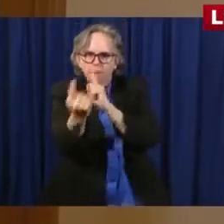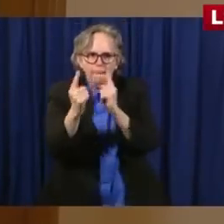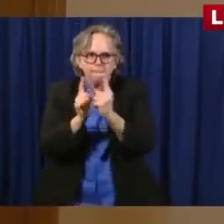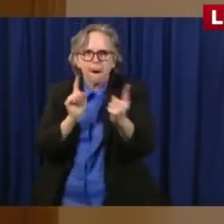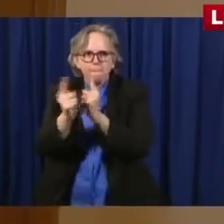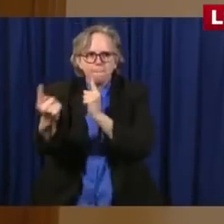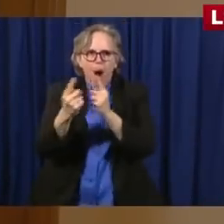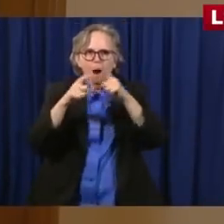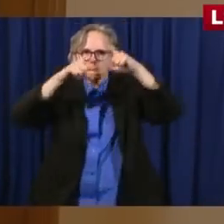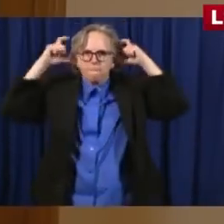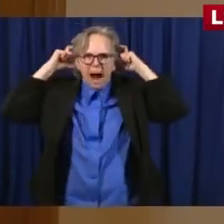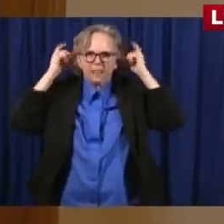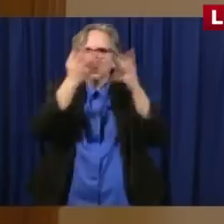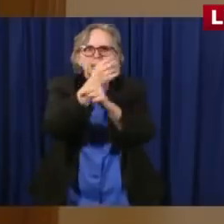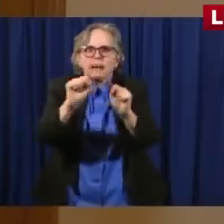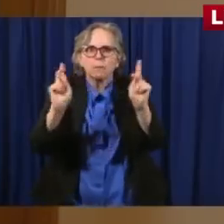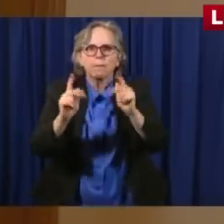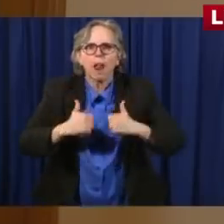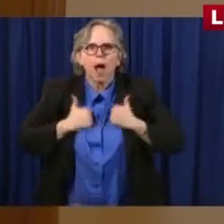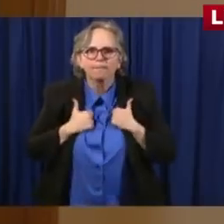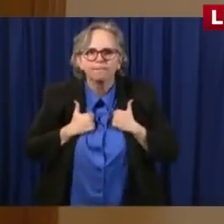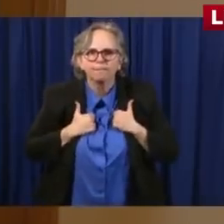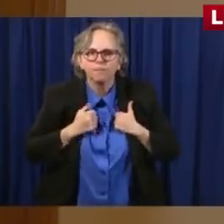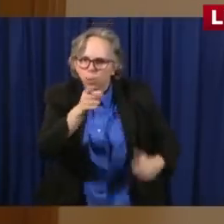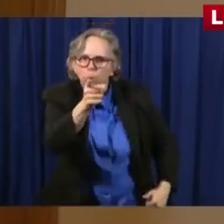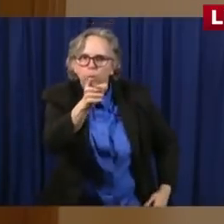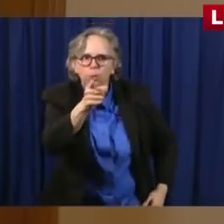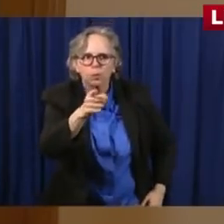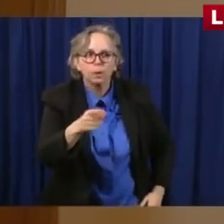THIS IS WHAT YOU HAVE DONE.